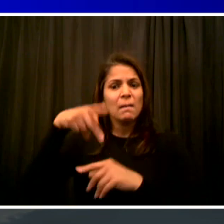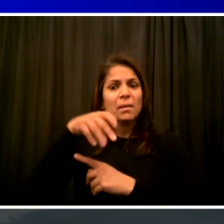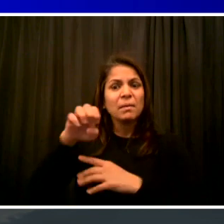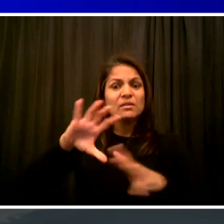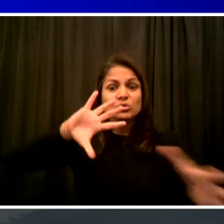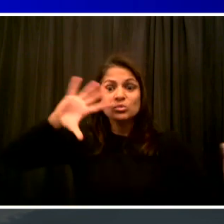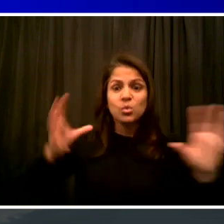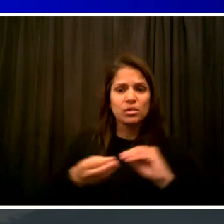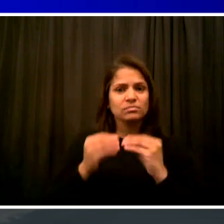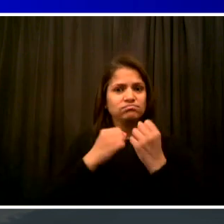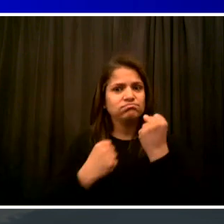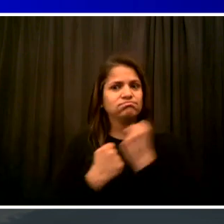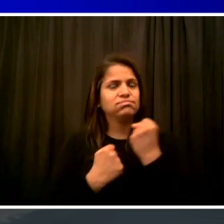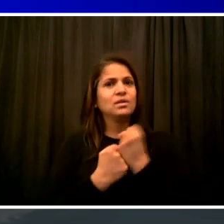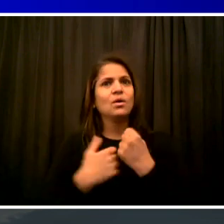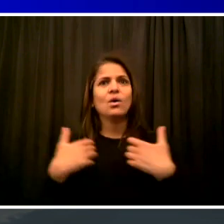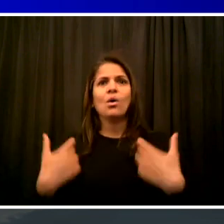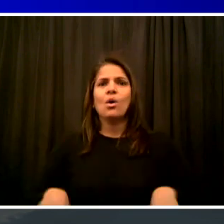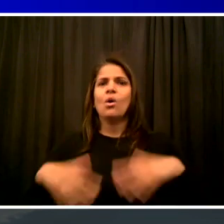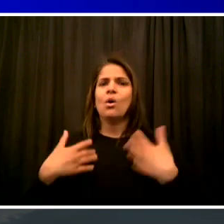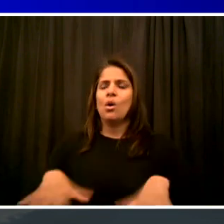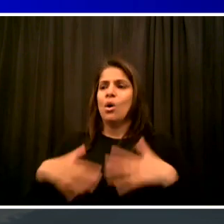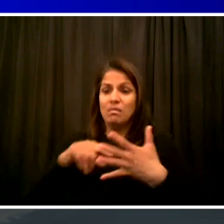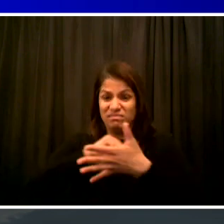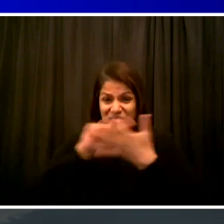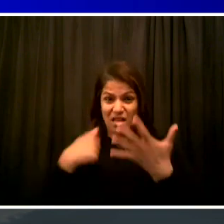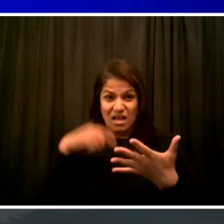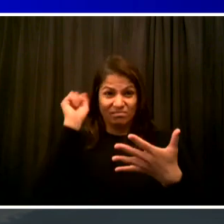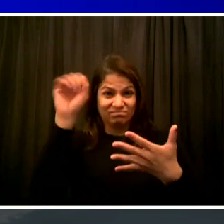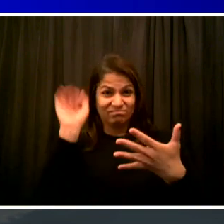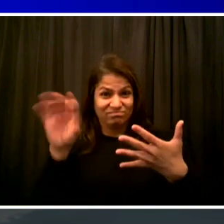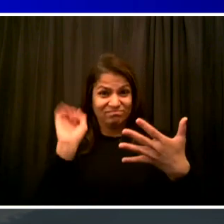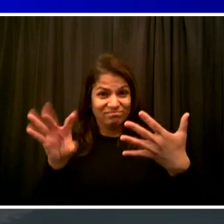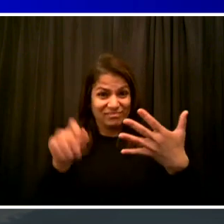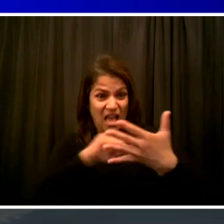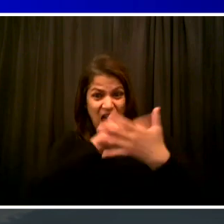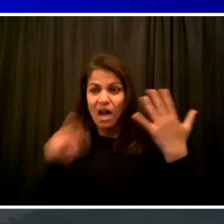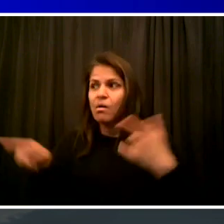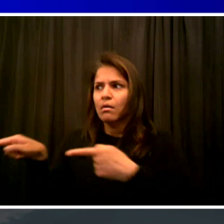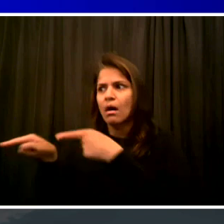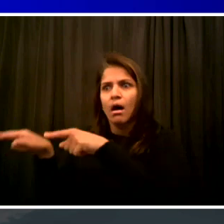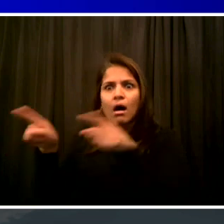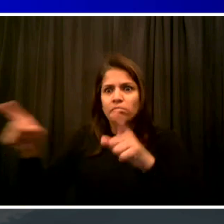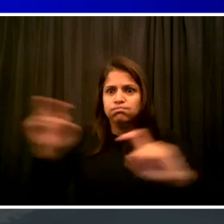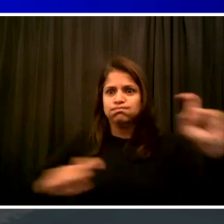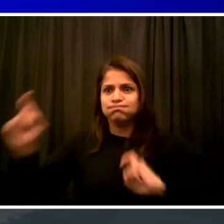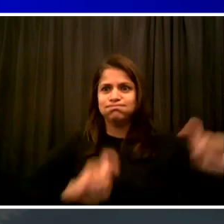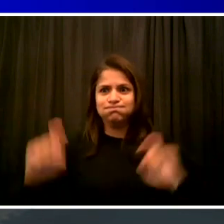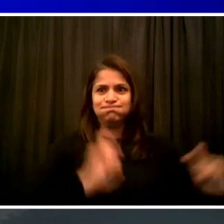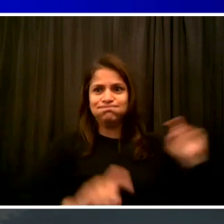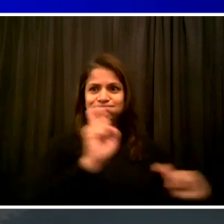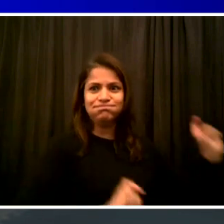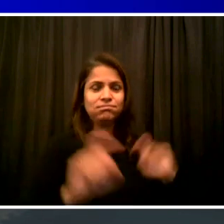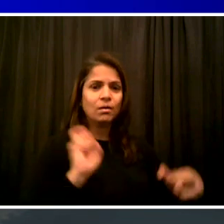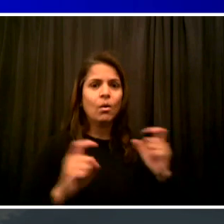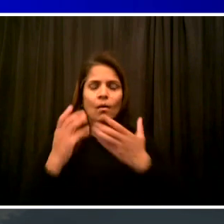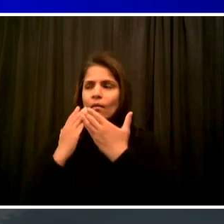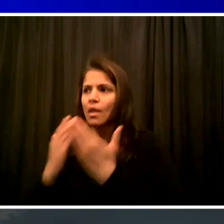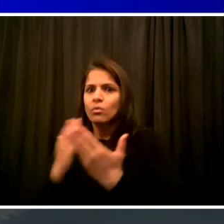BUSINESSES, INSTITUTIONS, DOING SOMETHING SO GRTEA TO PROTECT PEOPLE IN NEW YORK CITY, AND PROTECTING